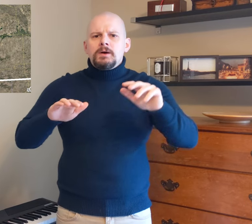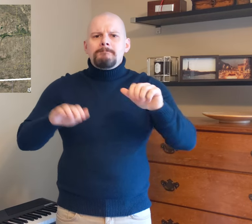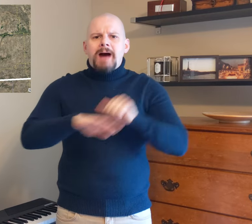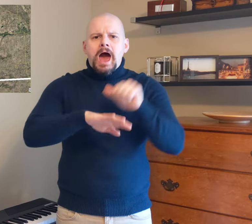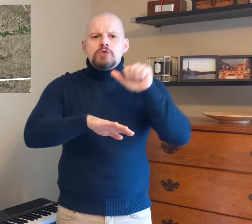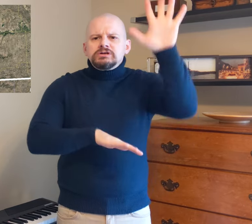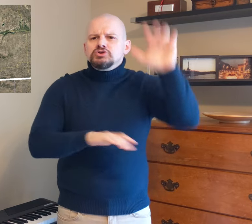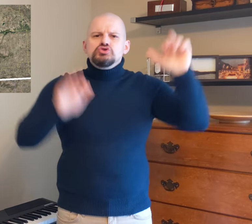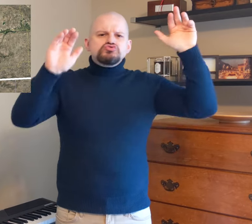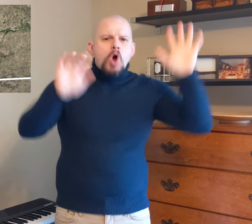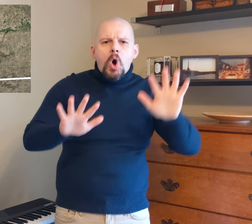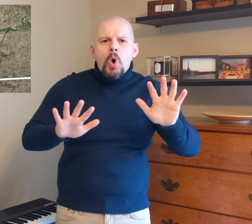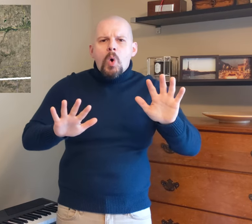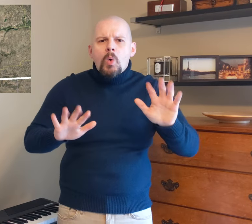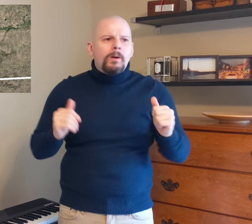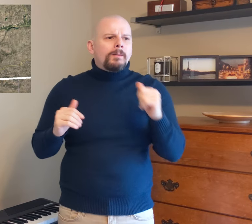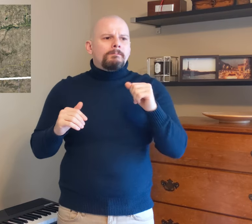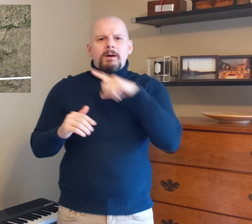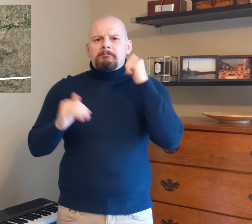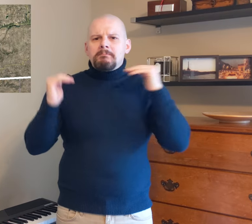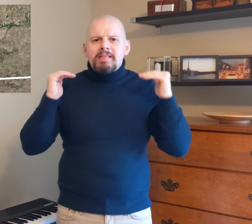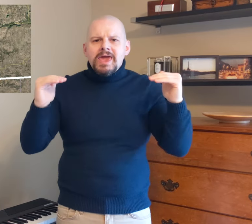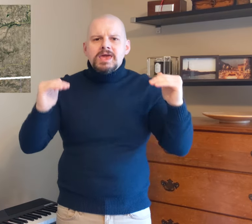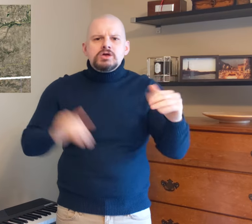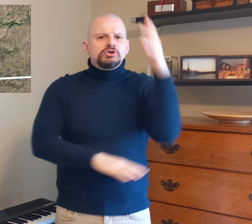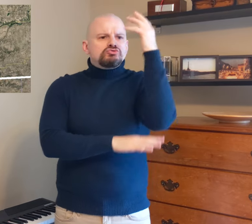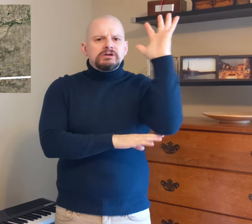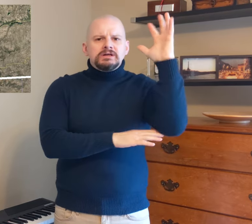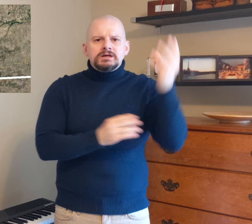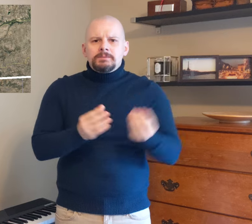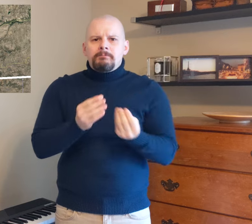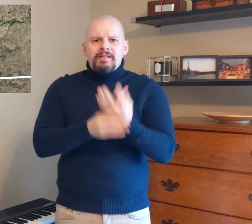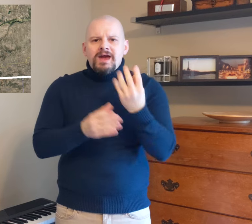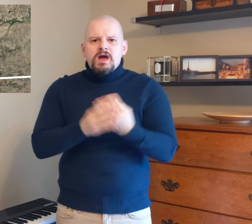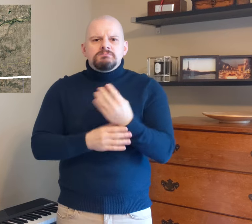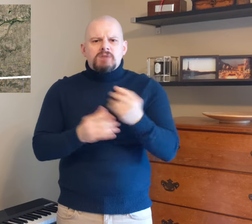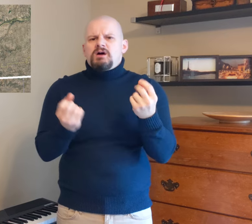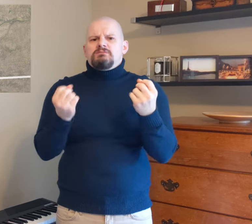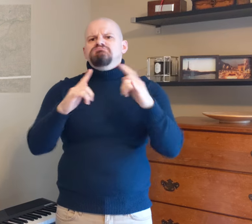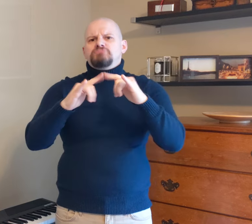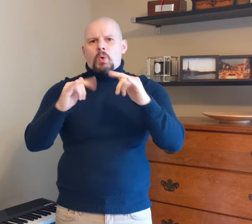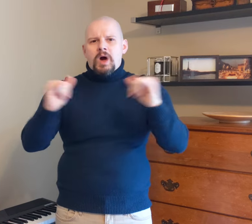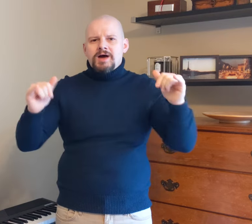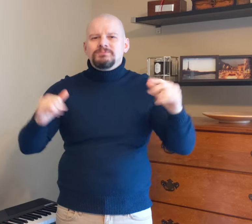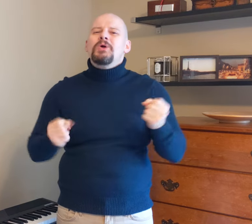Mountains, snow, plains, trees, plants, and so on.